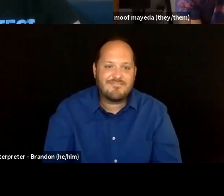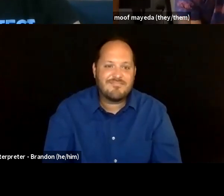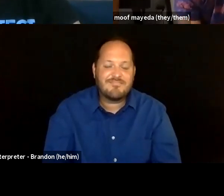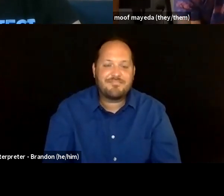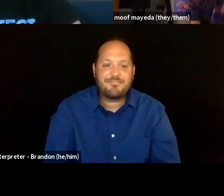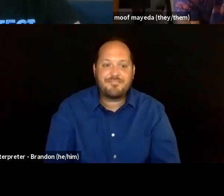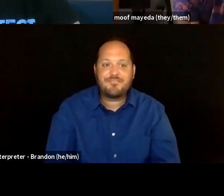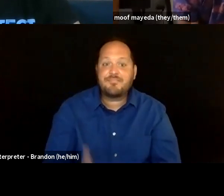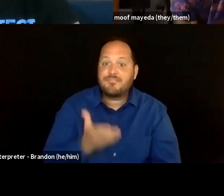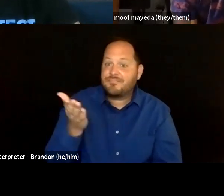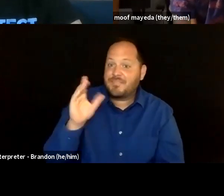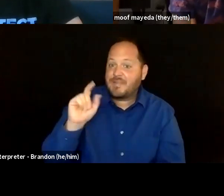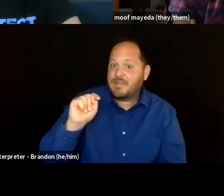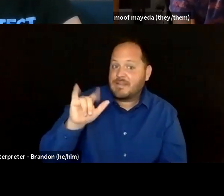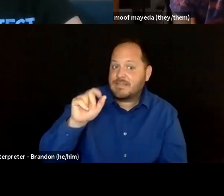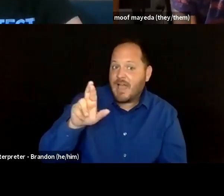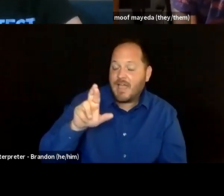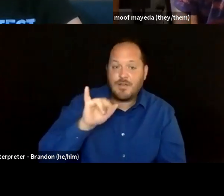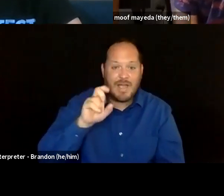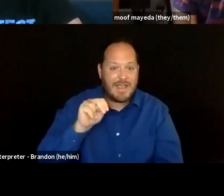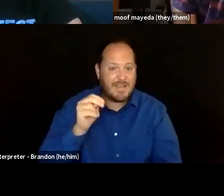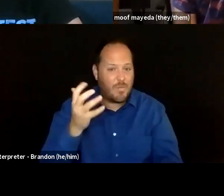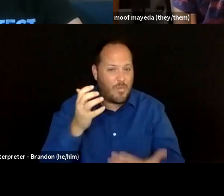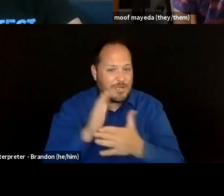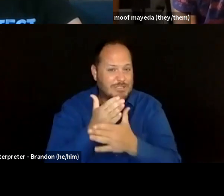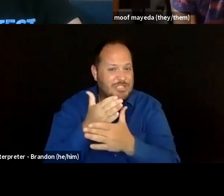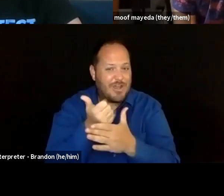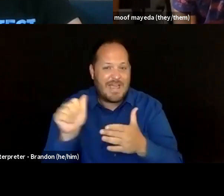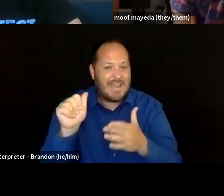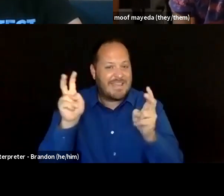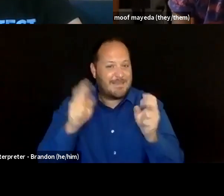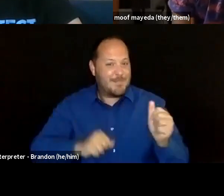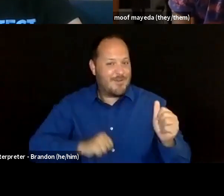you know, we do do a lot of work with Pride, and so I am happy to